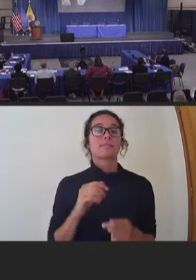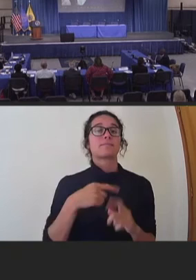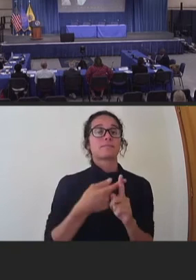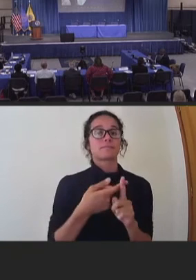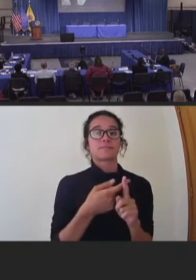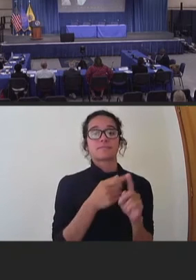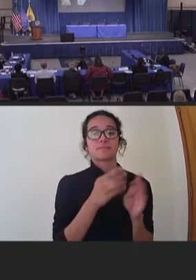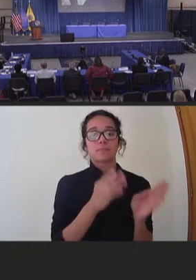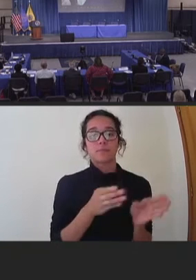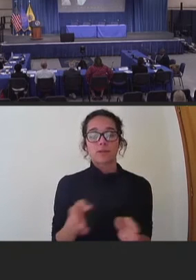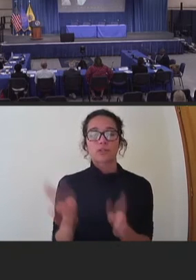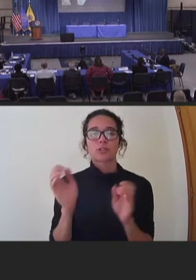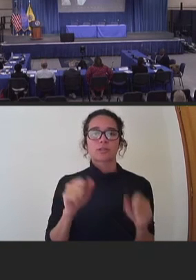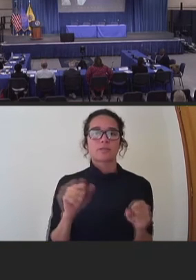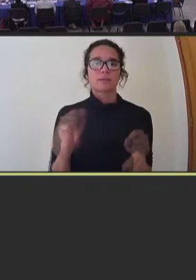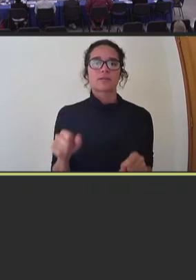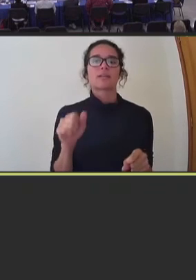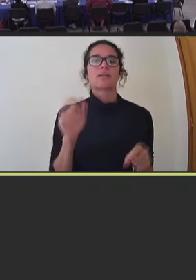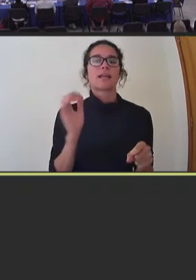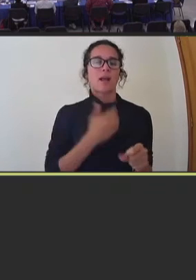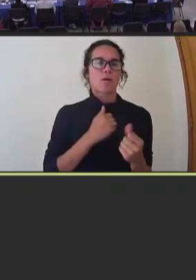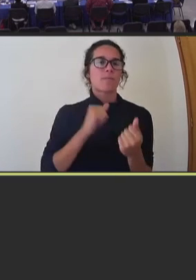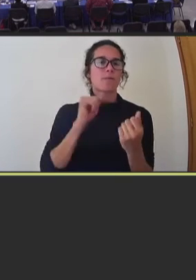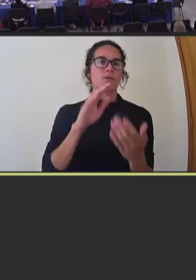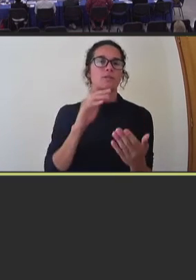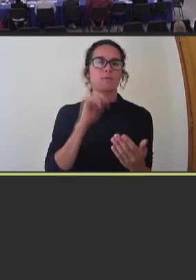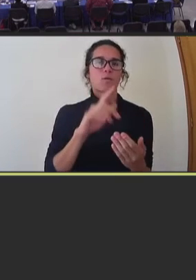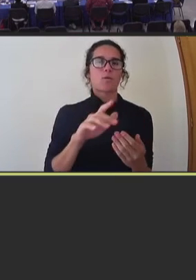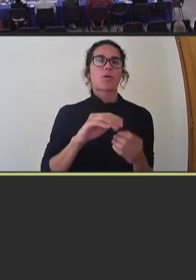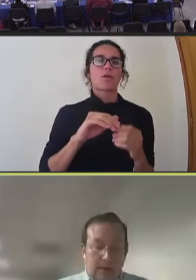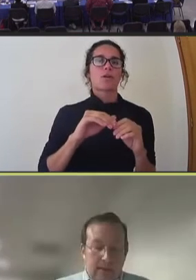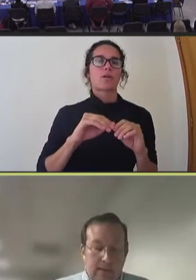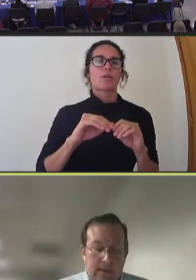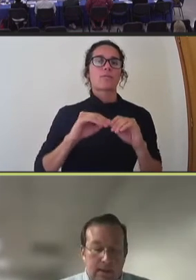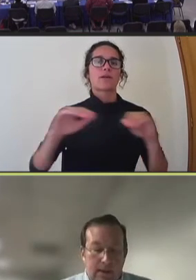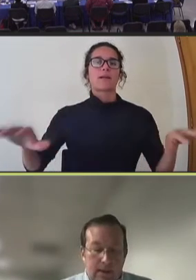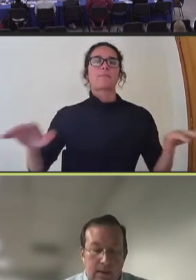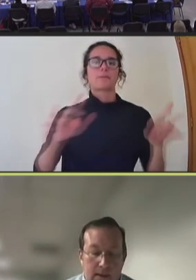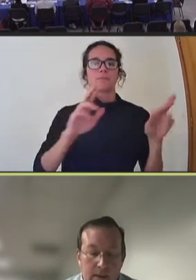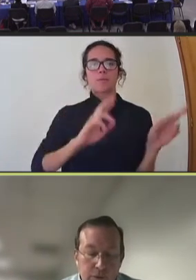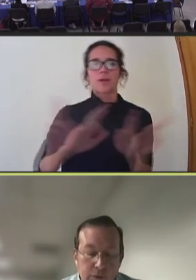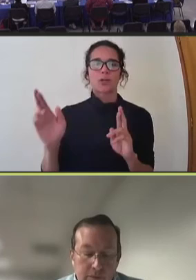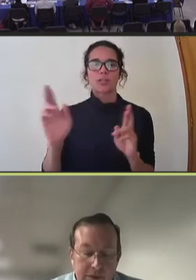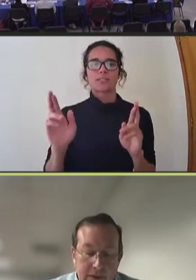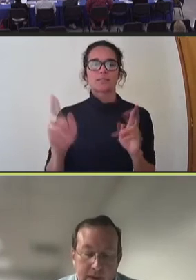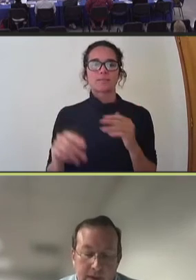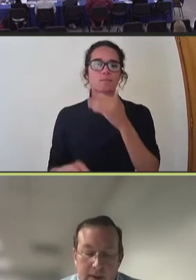capabilities of our approach to pandemic preparedness. I'm Julian Ritchey. And I head